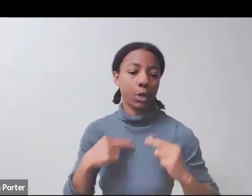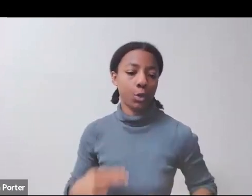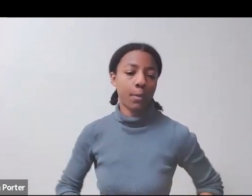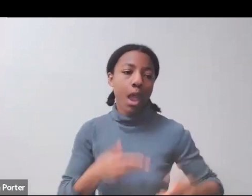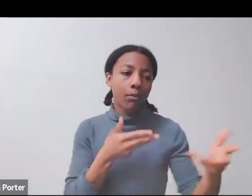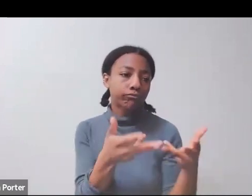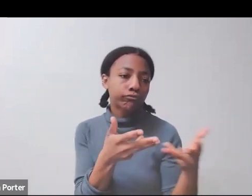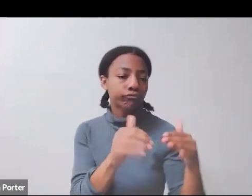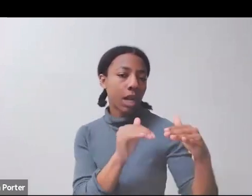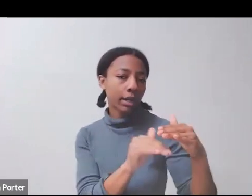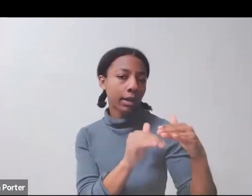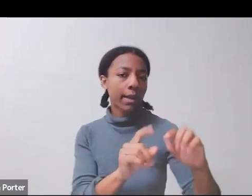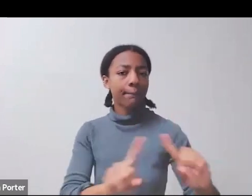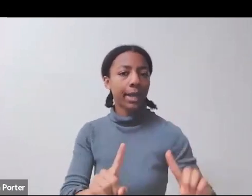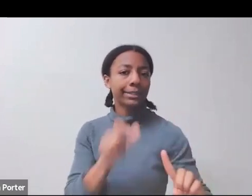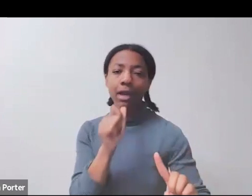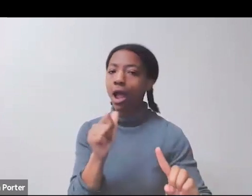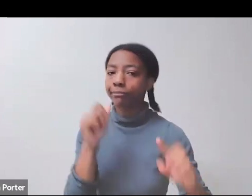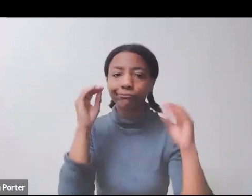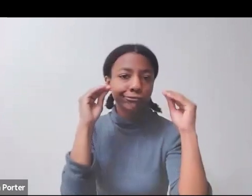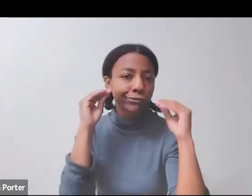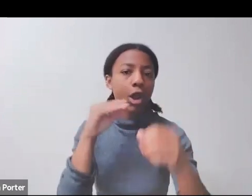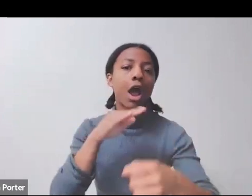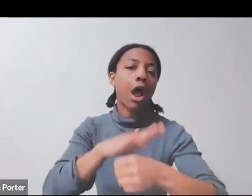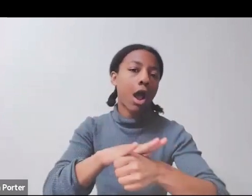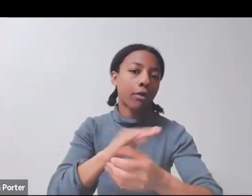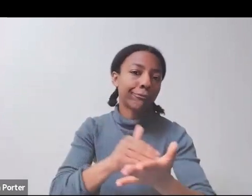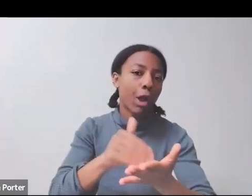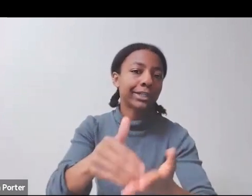It's not necessarily being taught often. It's not necessarily being taught in core classes.